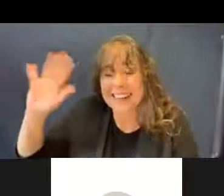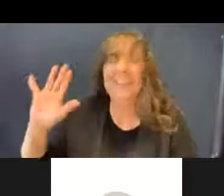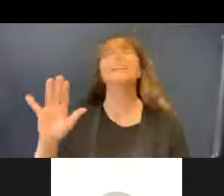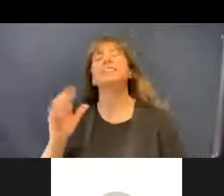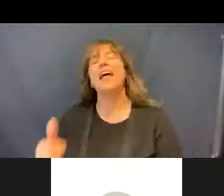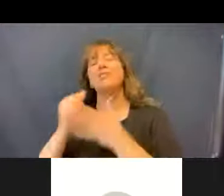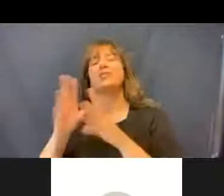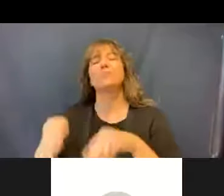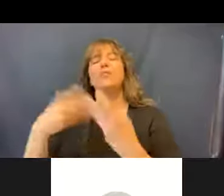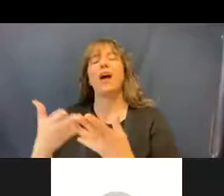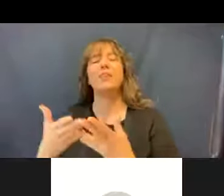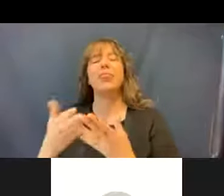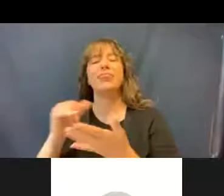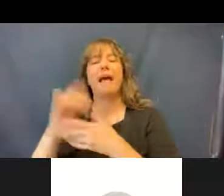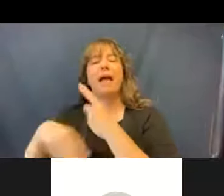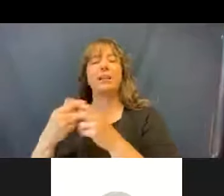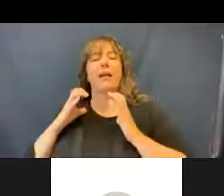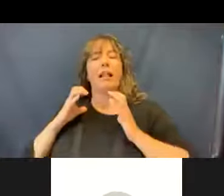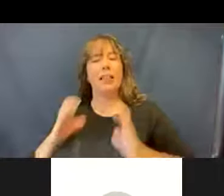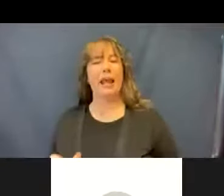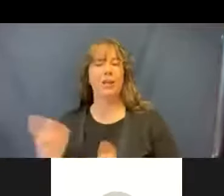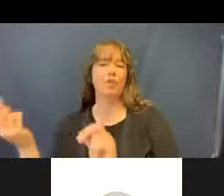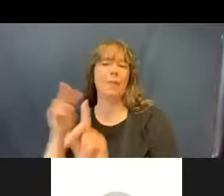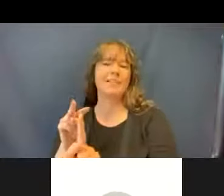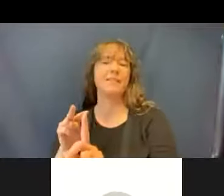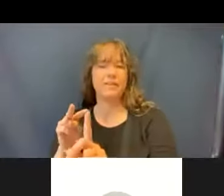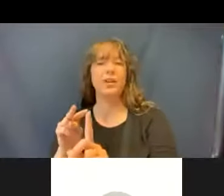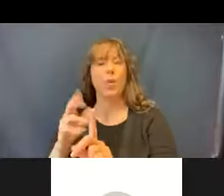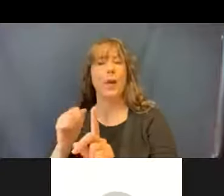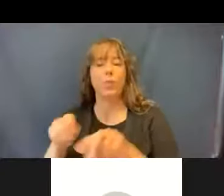perspective as well. So we really want to cover all aspects of veterinary medicine today.